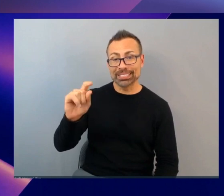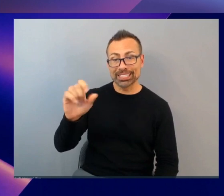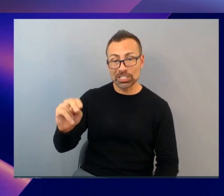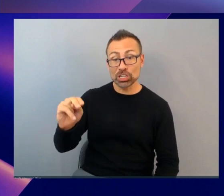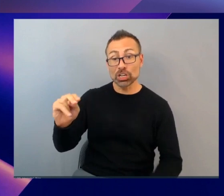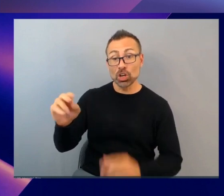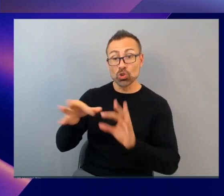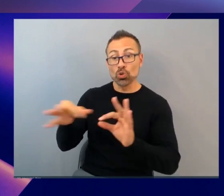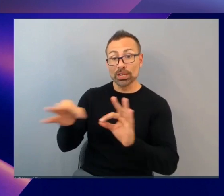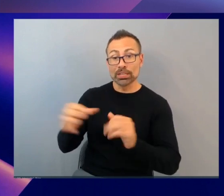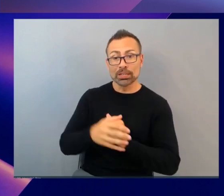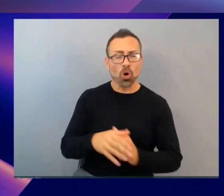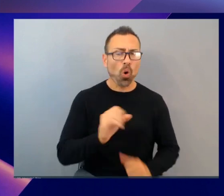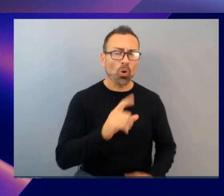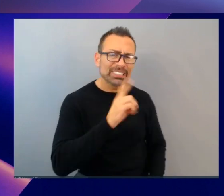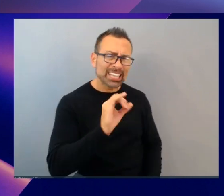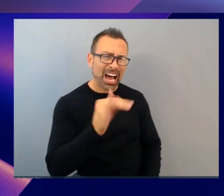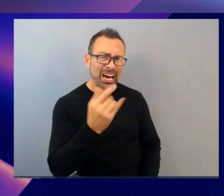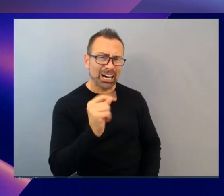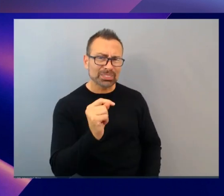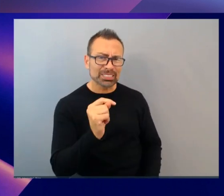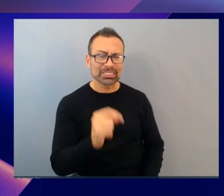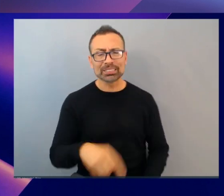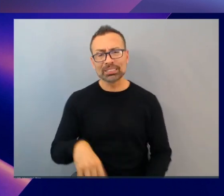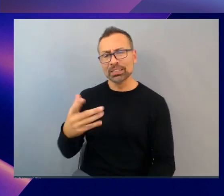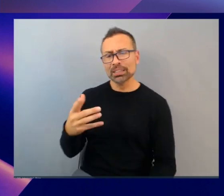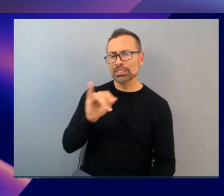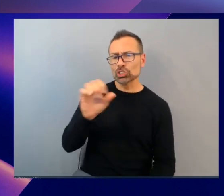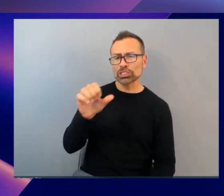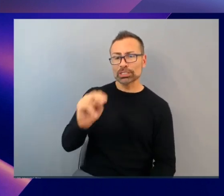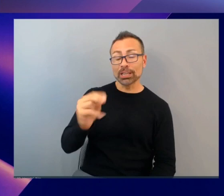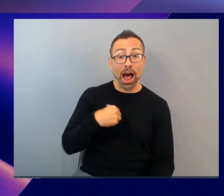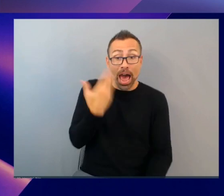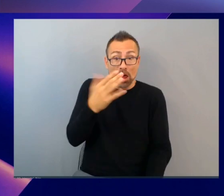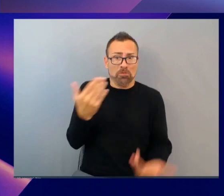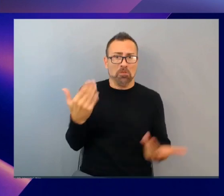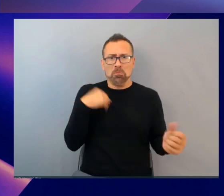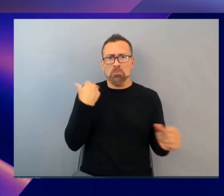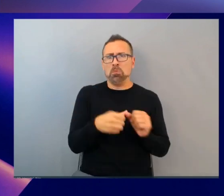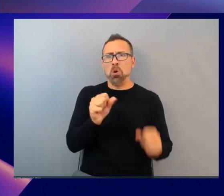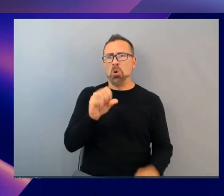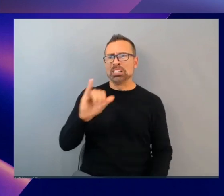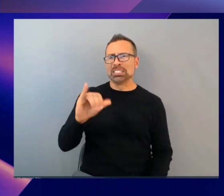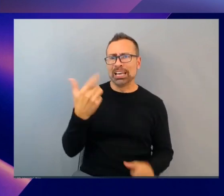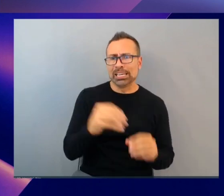JavaScript... It's one of those things, like, I don't even know what OSI stands for anymore. Yeah. You just say it.